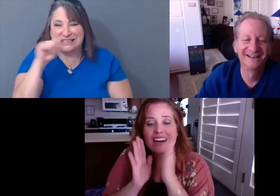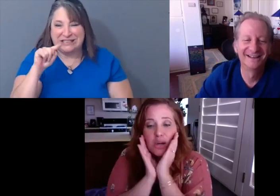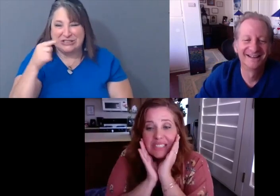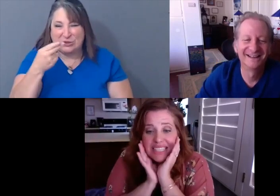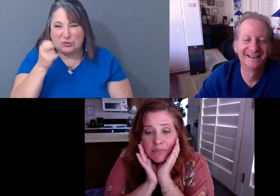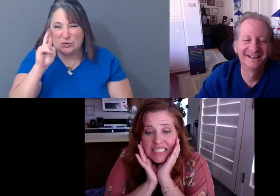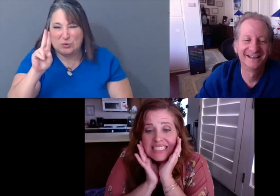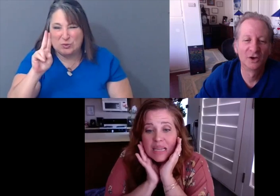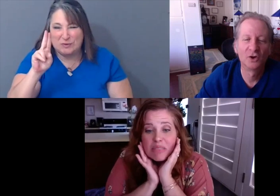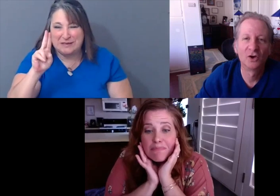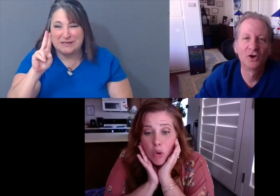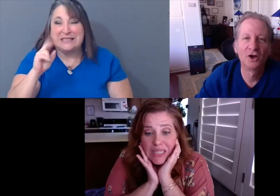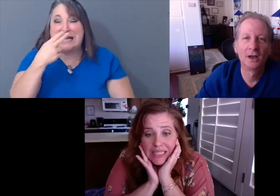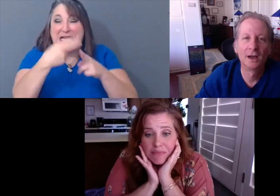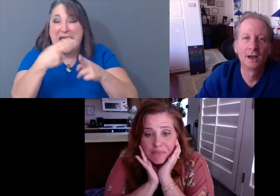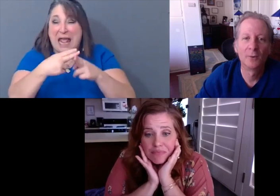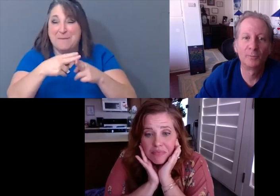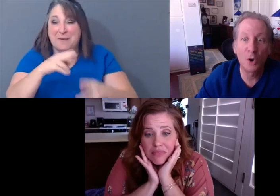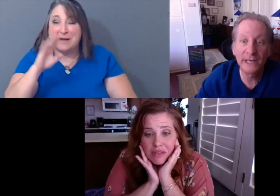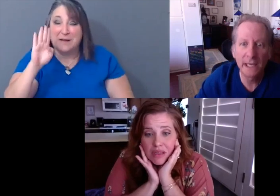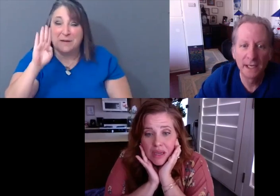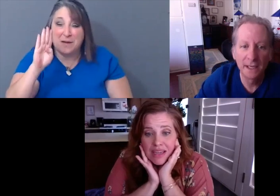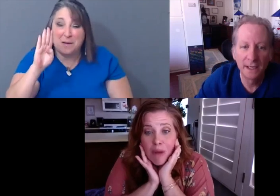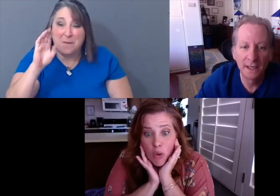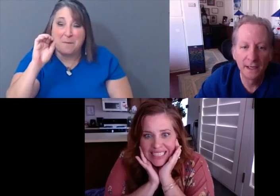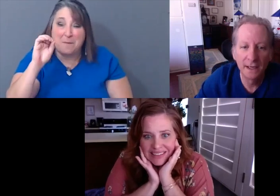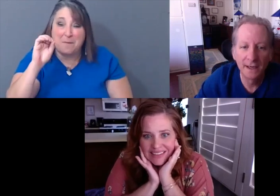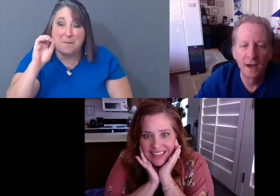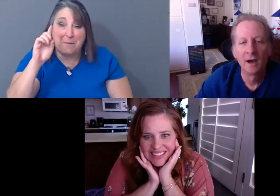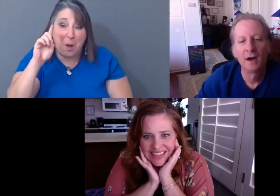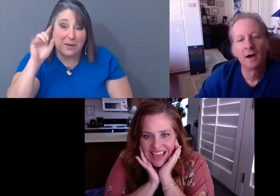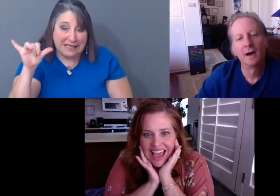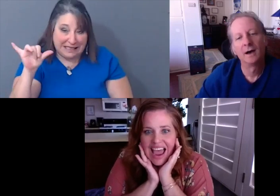And you know what his name is? His name is Bodhi. Bodhi? Bodhi, yes.